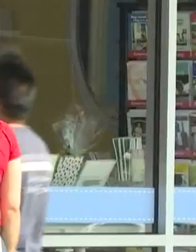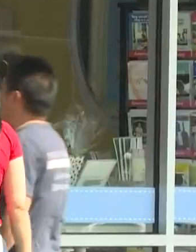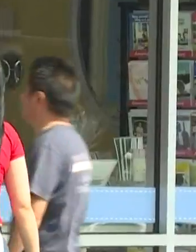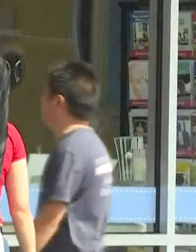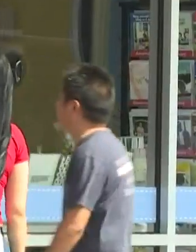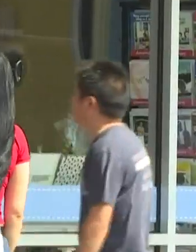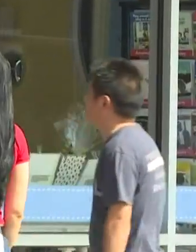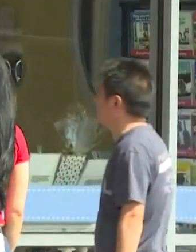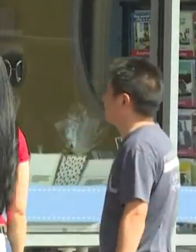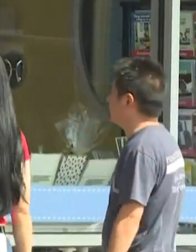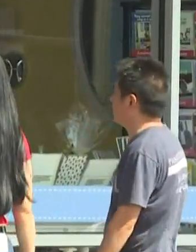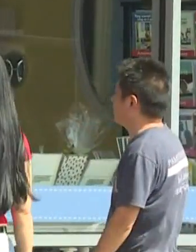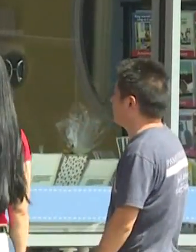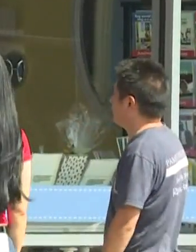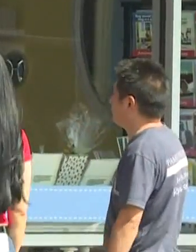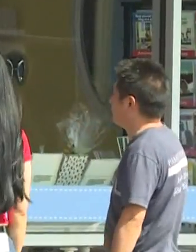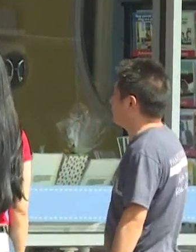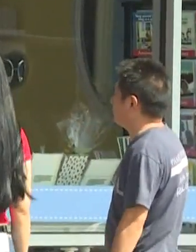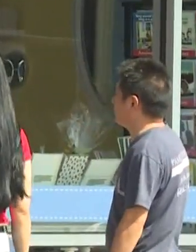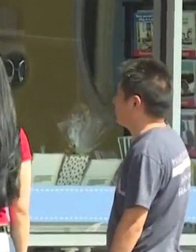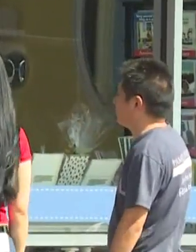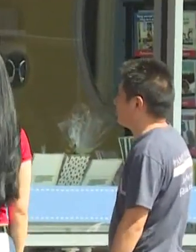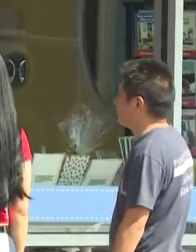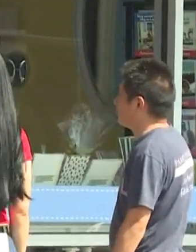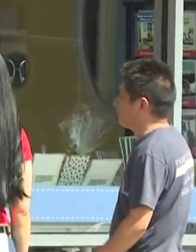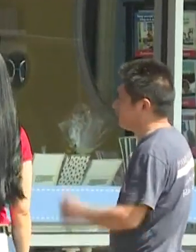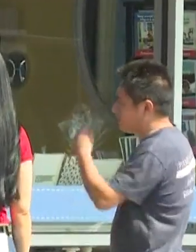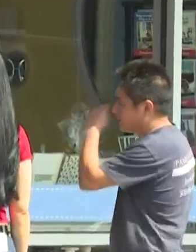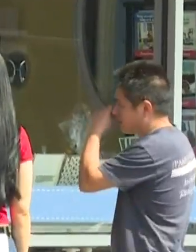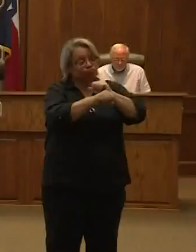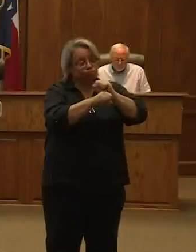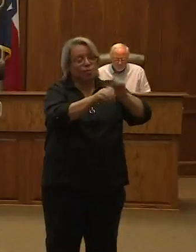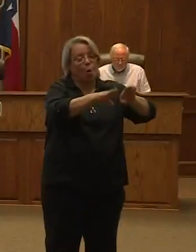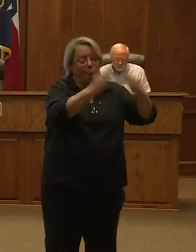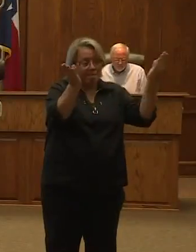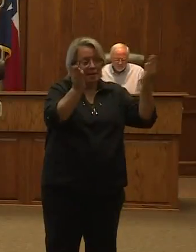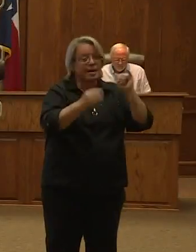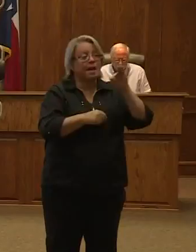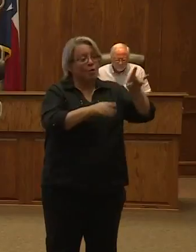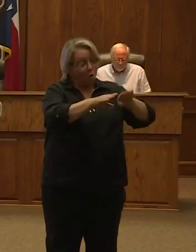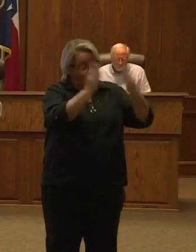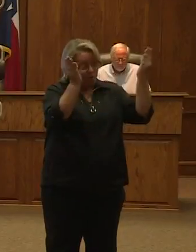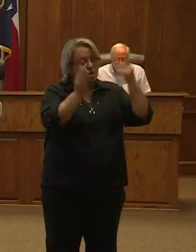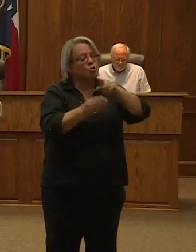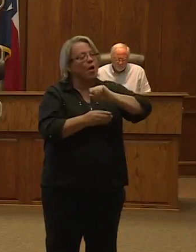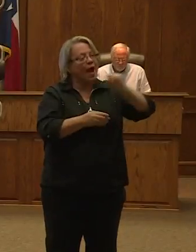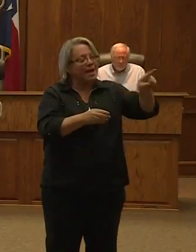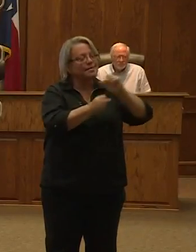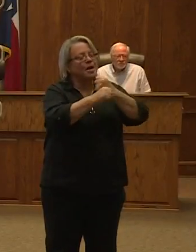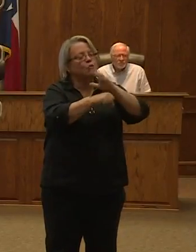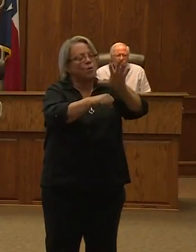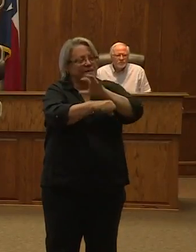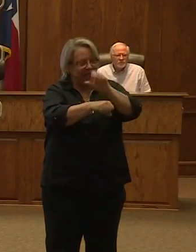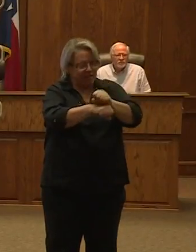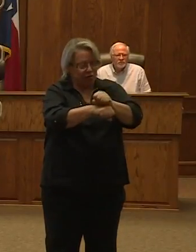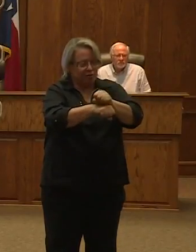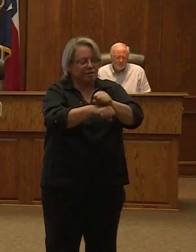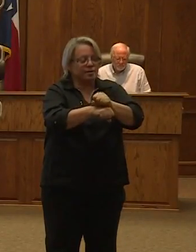CHOOSING CHOOSING NOT CHOOSING NOT TO CHOOSING NOT TO REOPEN, CHOOSING NOT TO REOPEN, WESTBROOK CHOOSING NOT TO REOPEN, WESTBROOK ENCOURAGE CHOOSING NOT TO REOPEN, WESTBROOK ENCOURAGE PEOPLE CHOOSING NOT TO REOPEN, WESTBROOK ENCOURAGE PEOPLE TO CHOOSING NOT TO REOPEN, WESTBROOK ENCOURAGE PEOPLE TO REACH CHOOSING NOT TO REOPEN, WESTBROOK ENCOURAGE PEOPLE TO REACH OUT CHOOSING NOT TO REOPEN, WESTBROOK ENCOURAGE PEOPLE TO REACH OUT TO CHOOSING NOT TO REOPEN, WESTBROOK ENCOURAGE PEOPLE TO REACH OUT TO A CHOOSING NOT TO REOPEN, WESTBROOK ENCOURAGE PEOPLE TO REACH OUT TO A RESTAURANT CHOOSING NOT TO REOPEN, WESTBROOK ENCOURAGE PEOPLE TO REACH OUT TO A RESTAURANT DOUBLE WESTBROOK ENCOURAGE PEOPLE TO REACH OUT TO A RESTAURANT DOUBLE WESTBROOK ENCOURAGE PEOPLE TO REACH OUT TO A RESTAURANT DOUBLE CHECK. REACH OUT TO A RESTAURANT DOUBLE CHECK. REACH OUT TO A RESTAURANT DOUBLE CHECK. "IF REACH OUT TO A RESTAURANT DOUBLE CHECK. "IF SO REACH OUT TO A RESTAURANT DOUBLE CHECK. "IF SO PLEASE REACH OUT TO A RESTAURANT DOUBLE CHECK. "IF SO PLEASE MAKE REACH OUT TO A RESTAURANT DOUBLE CHECK. "IF SO PLEASE MAKE A CHECK. "IF SO PLEASE MAKE A CHECK. "IF SO PLEASE MAKE A RESERVATION, CHECK. "IF SO PLEASE MAKE A RESERVATION, THE CHECK. "IF SO PLEASE MAKE A RESERVATION, THE GOVERNOR'S "IF SO PLEASE MAKE A RESERVATION, THE GOVERNOR'S "IF SO PLEASE MAKE A RESERVATION, THE GOVERNOR'S ORDER "IF SO PLEASE MAKE A RESERVATION, THE GOVERNOR'S ORDER SETS "IF SO PLEASE MAKE A RESERVATION, THE GOVERNOR'S ORDER SETS 25 "IF SO PLEASE MAKE A RESERVATION, THE GOVERNOR'S ORDER SETS 25 PERCENT "IF SO PLEASE MAKE A RESERVATION, THE GOVERNOR'S ORDER SETS 25 PERCENT CAPACITY